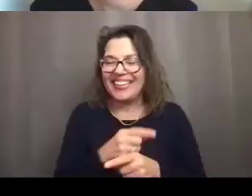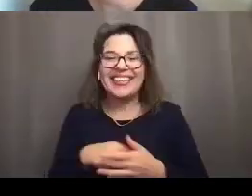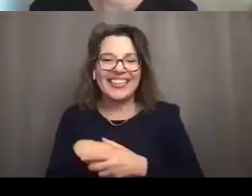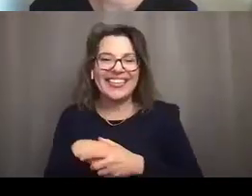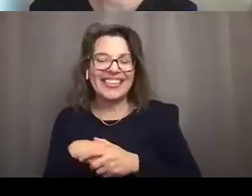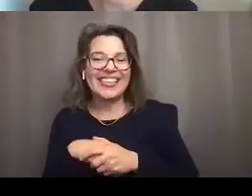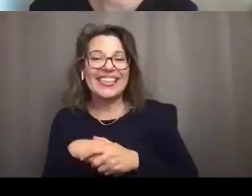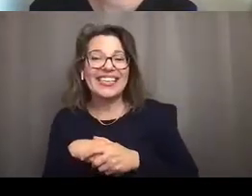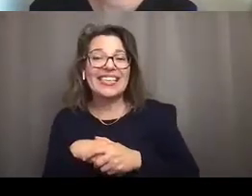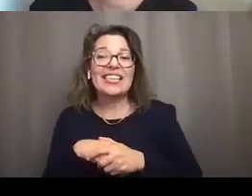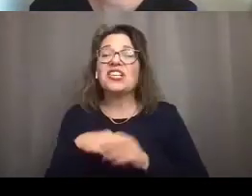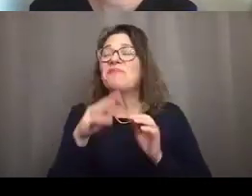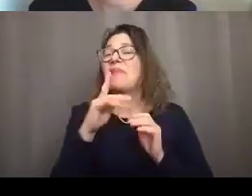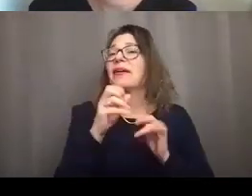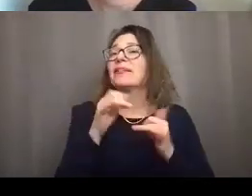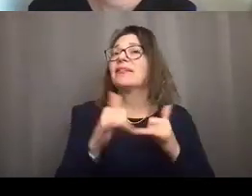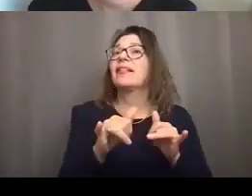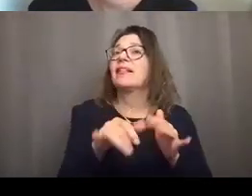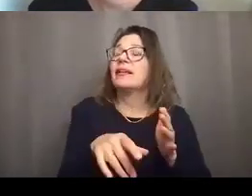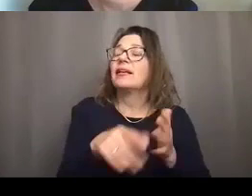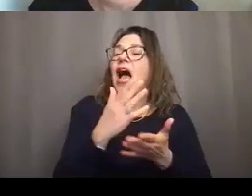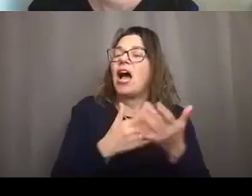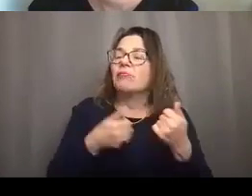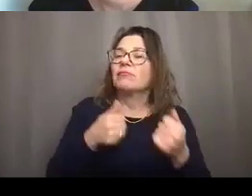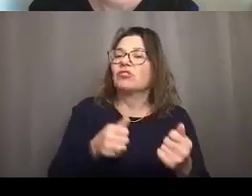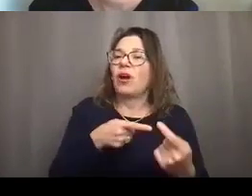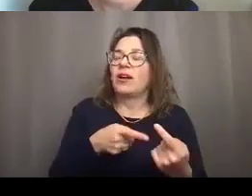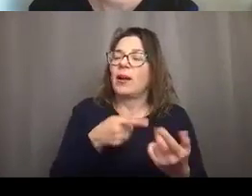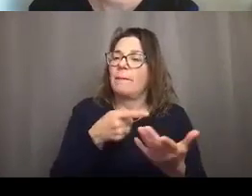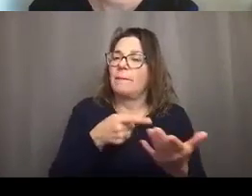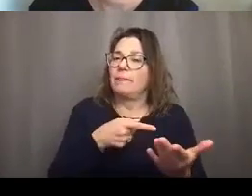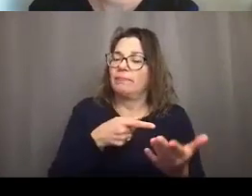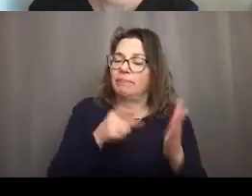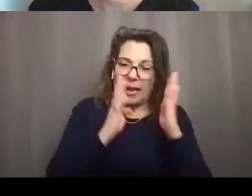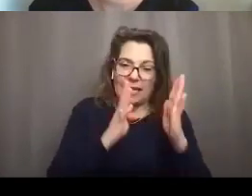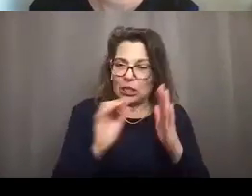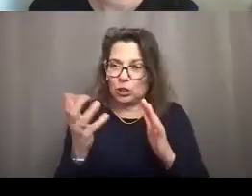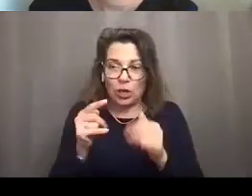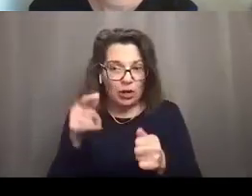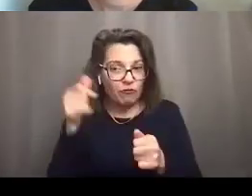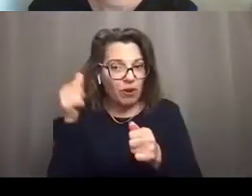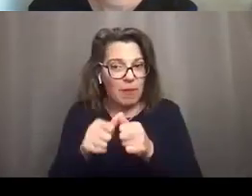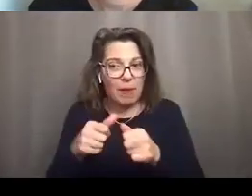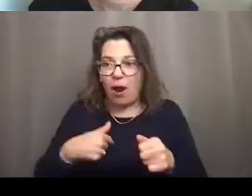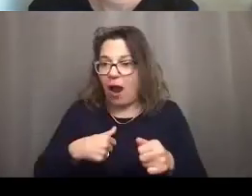You know, there's something I'm trying to kind of pay attention to the chat too, but remember folks, I'm not monitoring the chat,